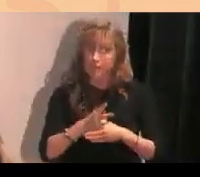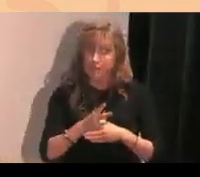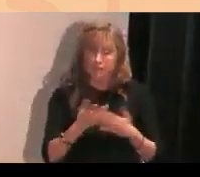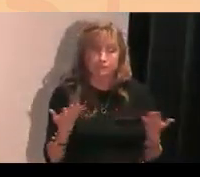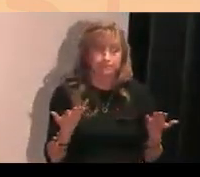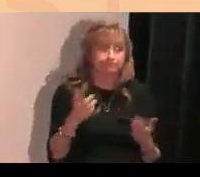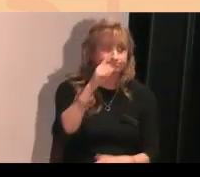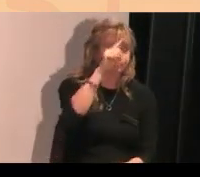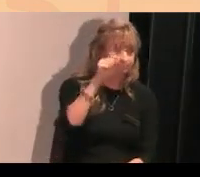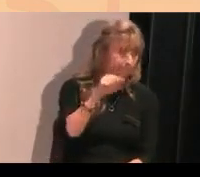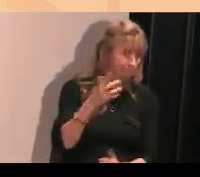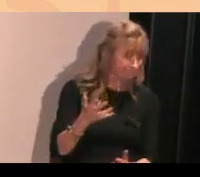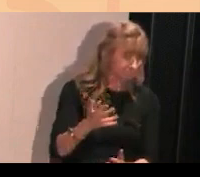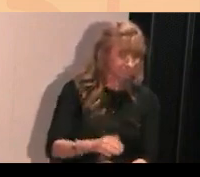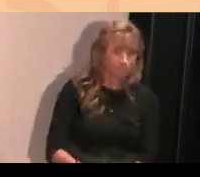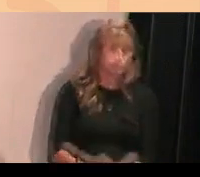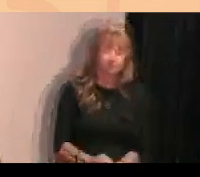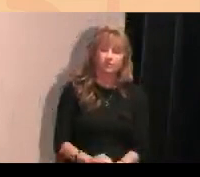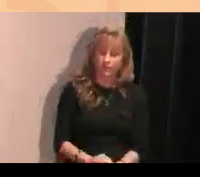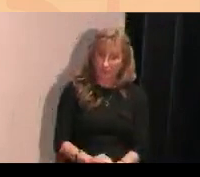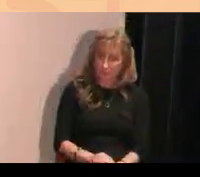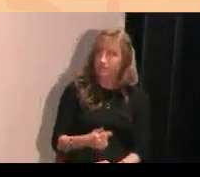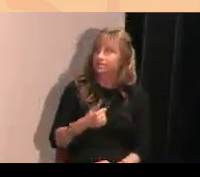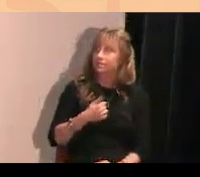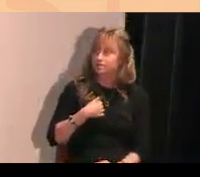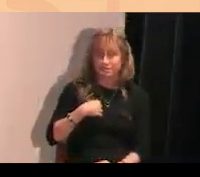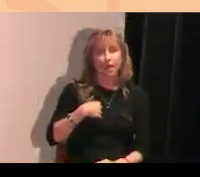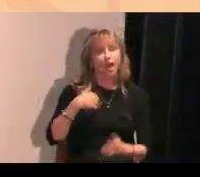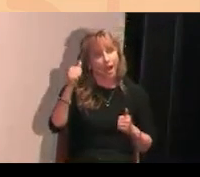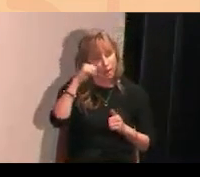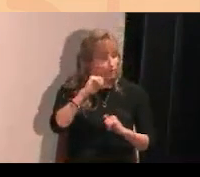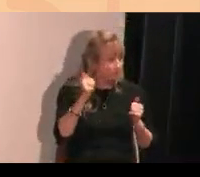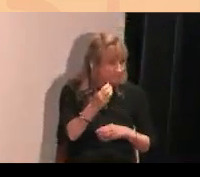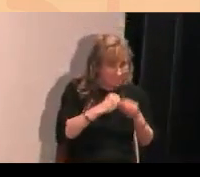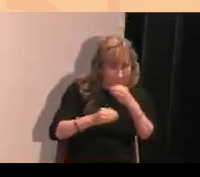so I will begin and I know everyone's coming from dumplings in the morning right